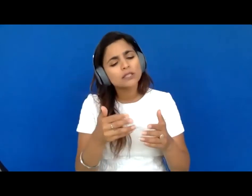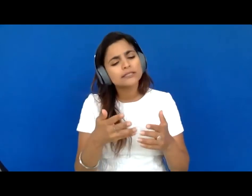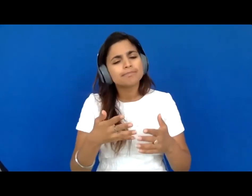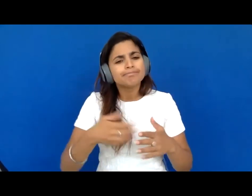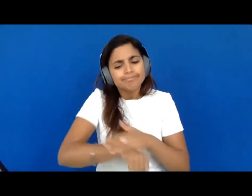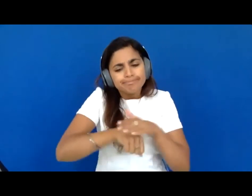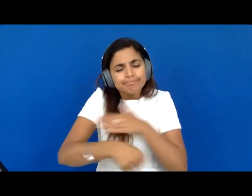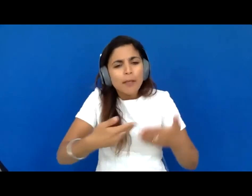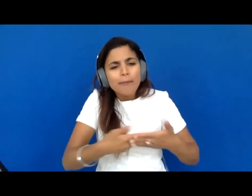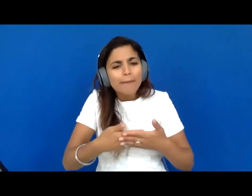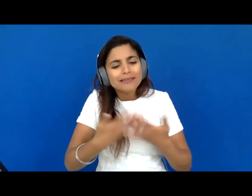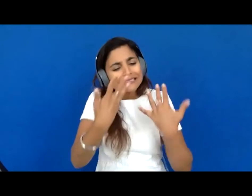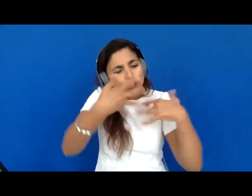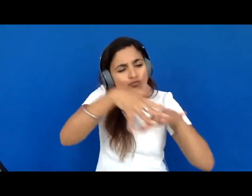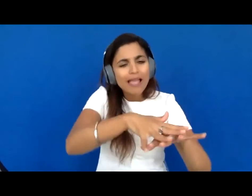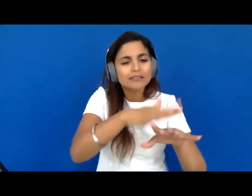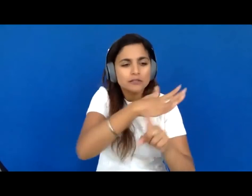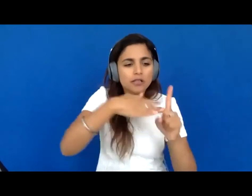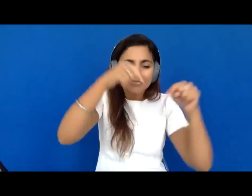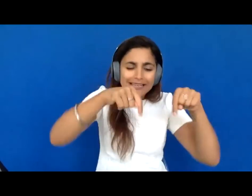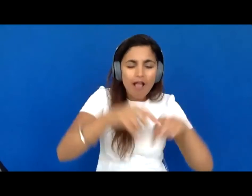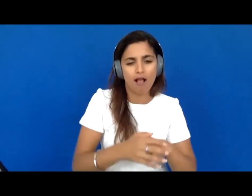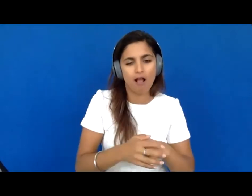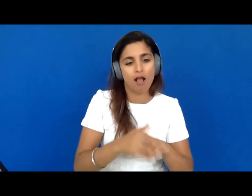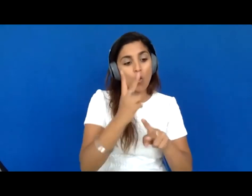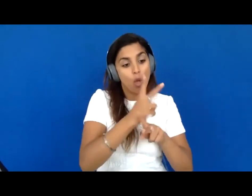into society over here taking care of your parents over here instead of